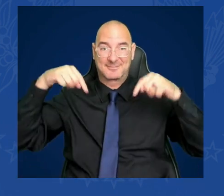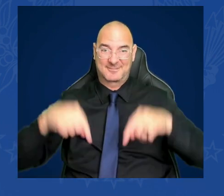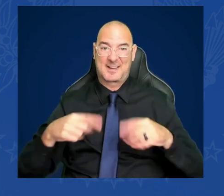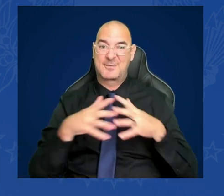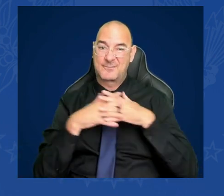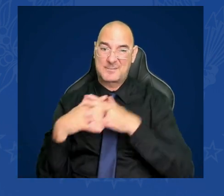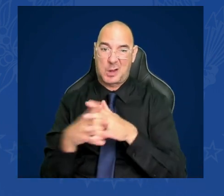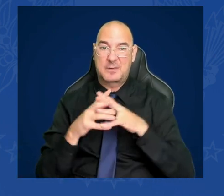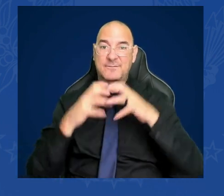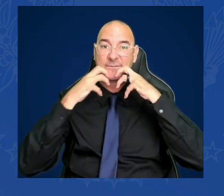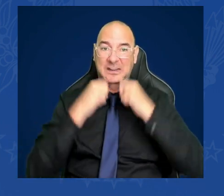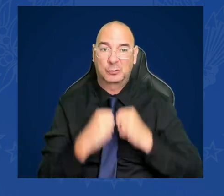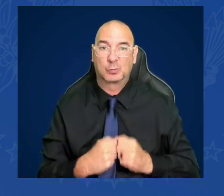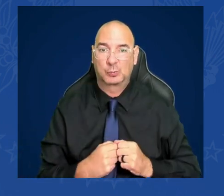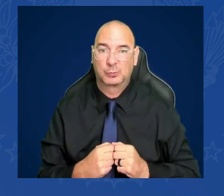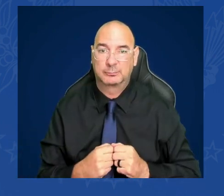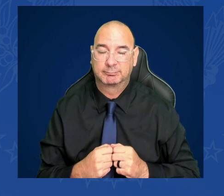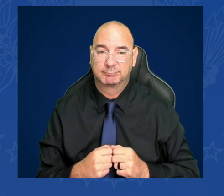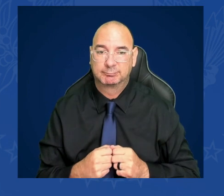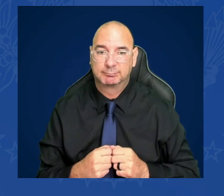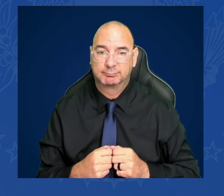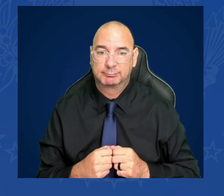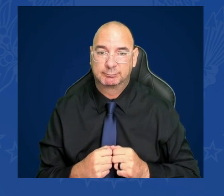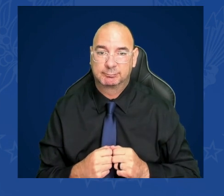and you will enhance our strength as a nation,